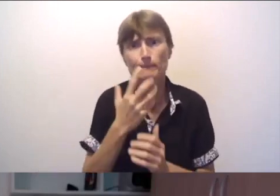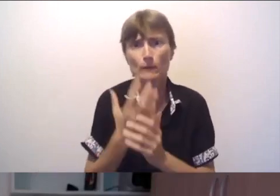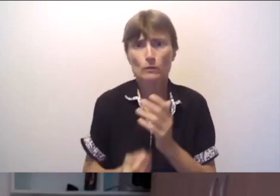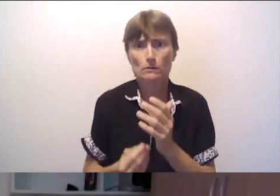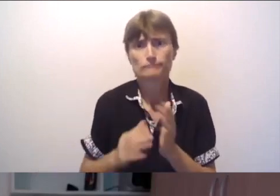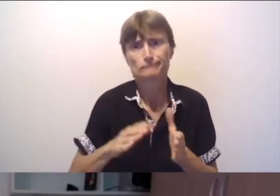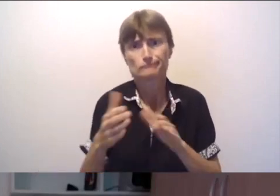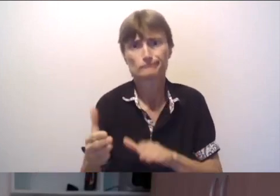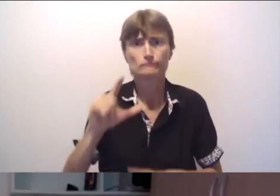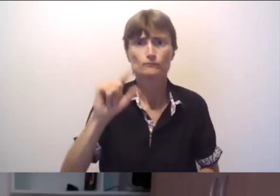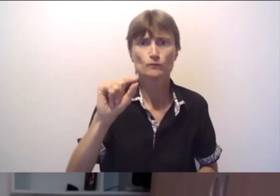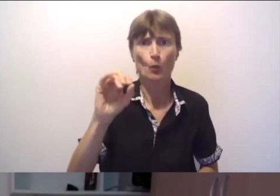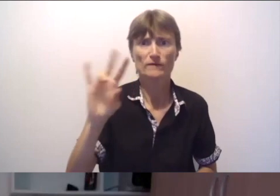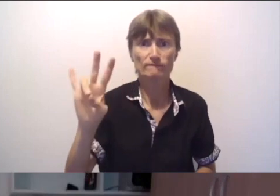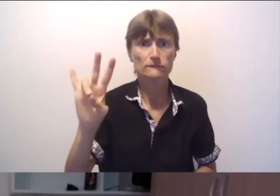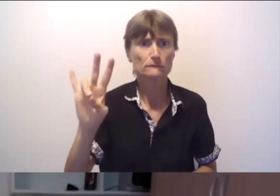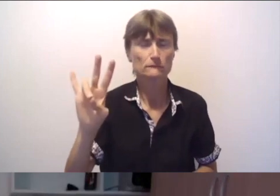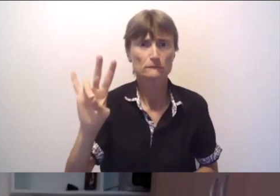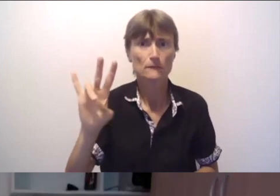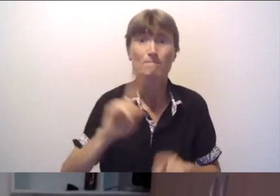but this the film was titled spare change